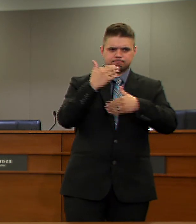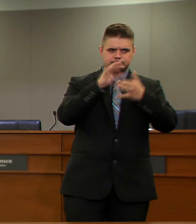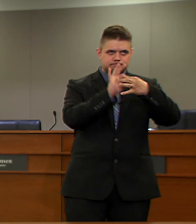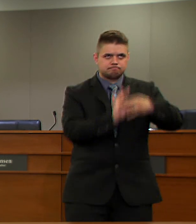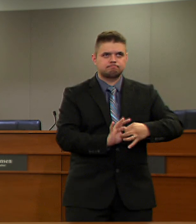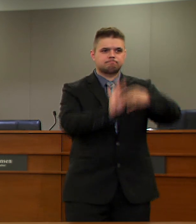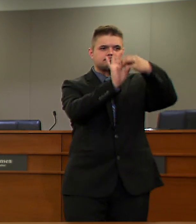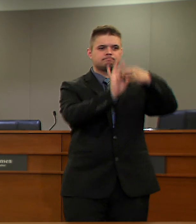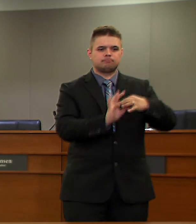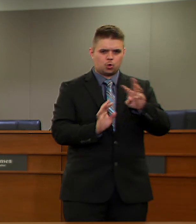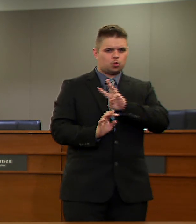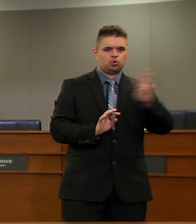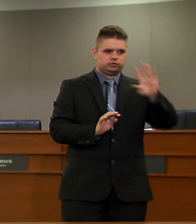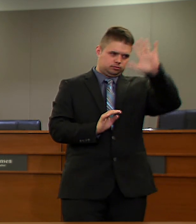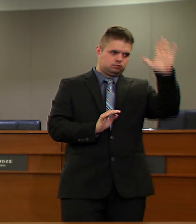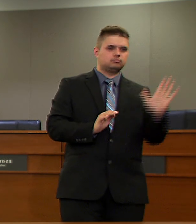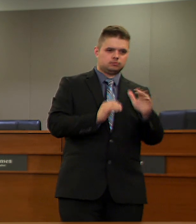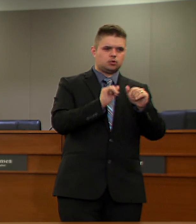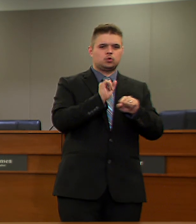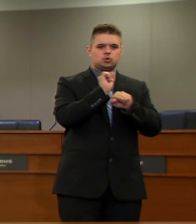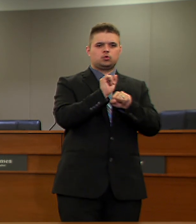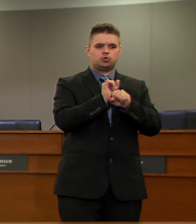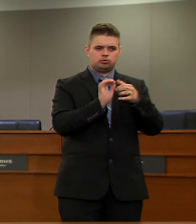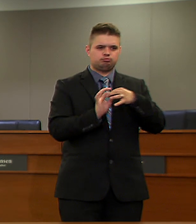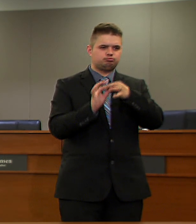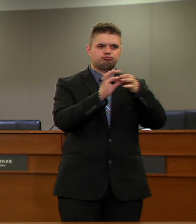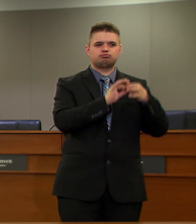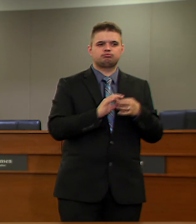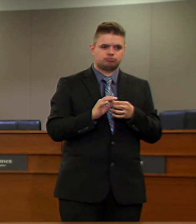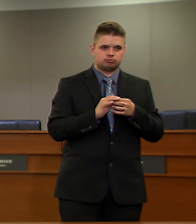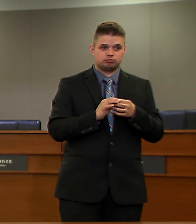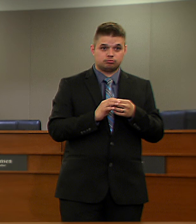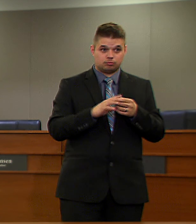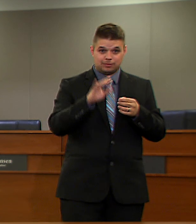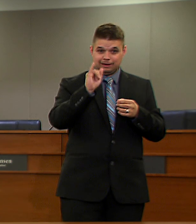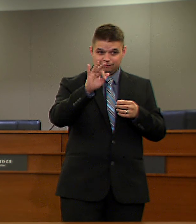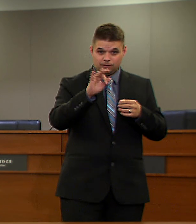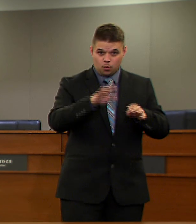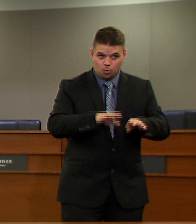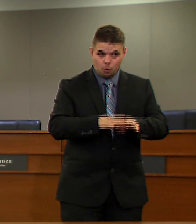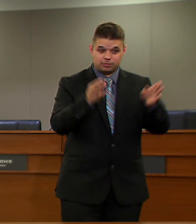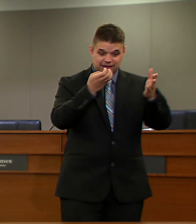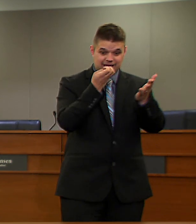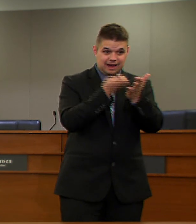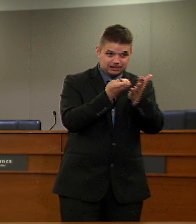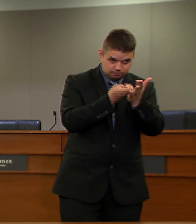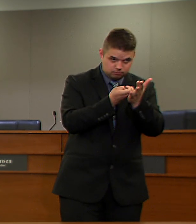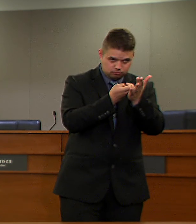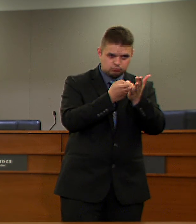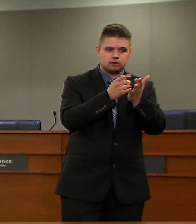order to reopen the economy we need to make sure the entire West Coast has enough Corona